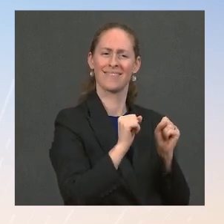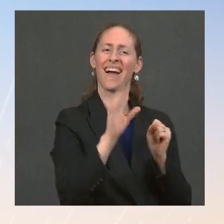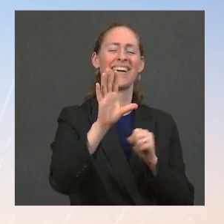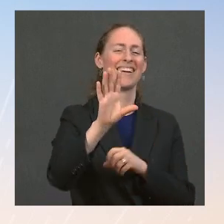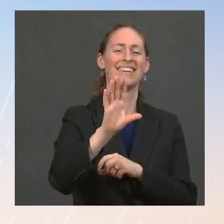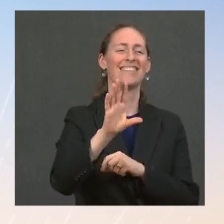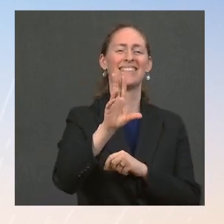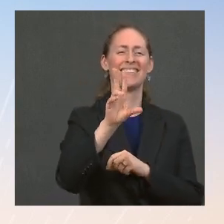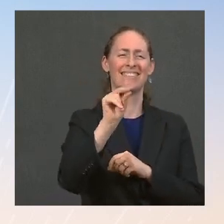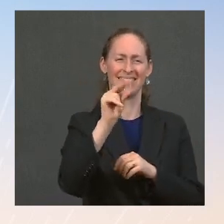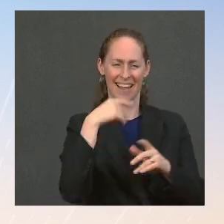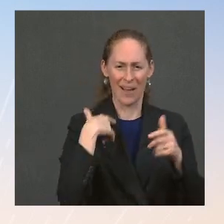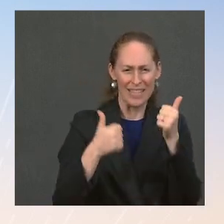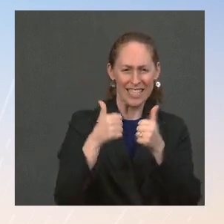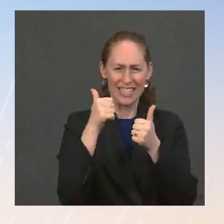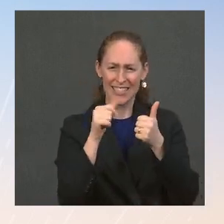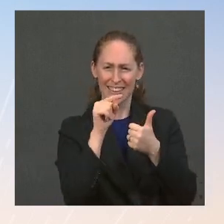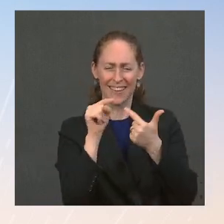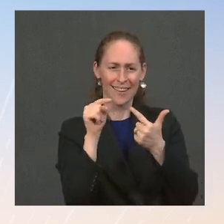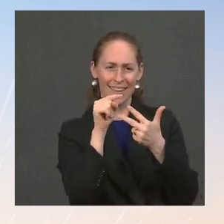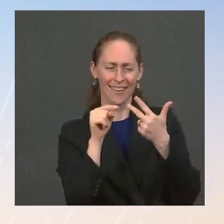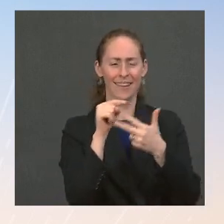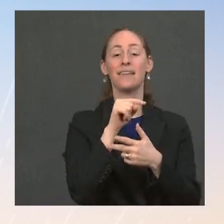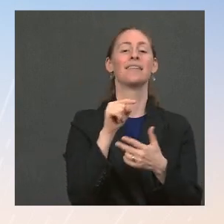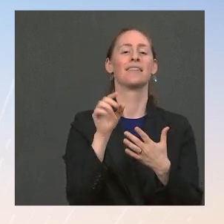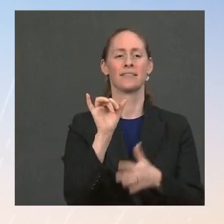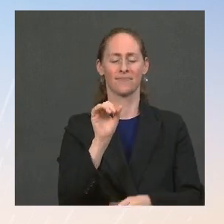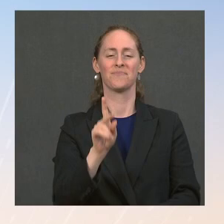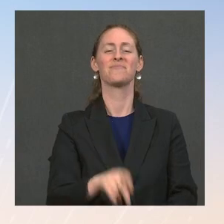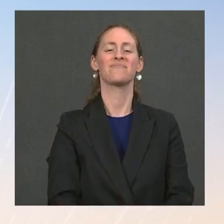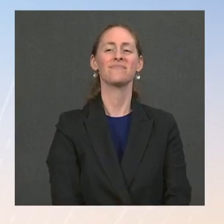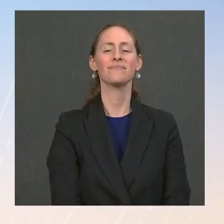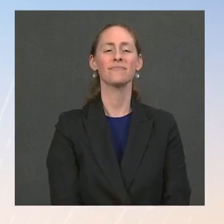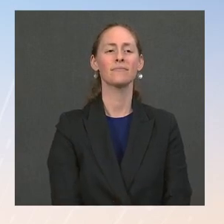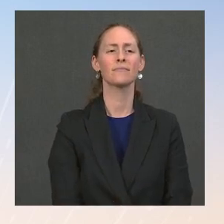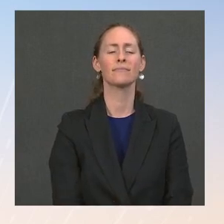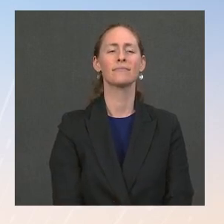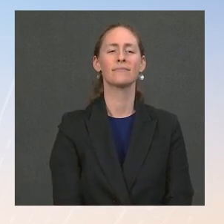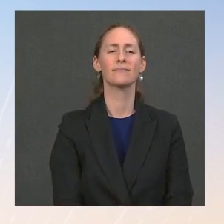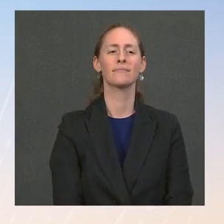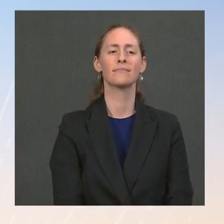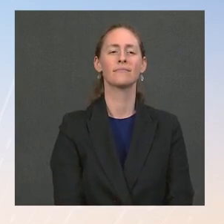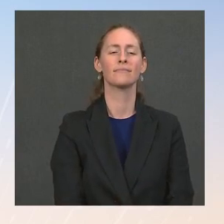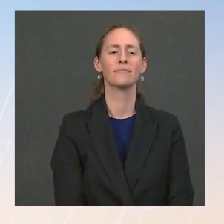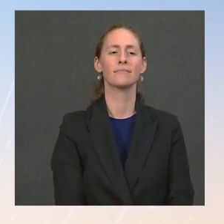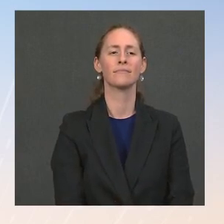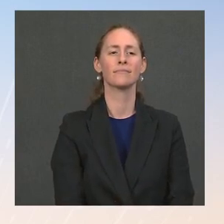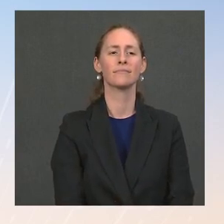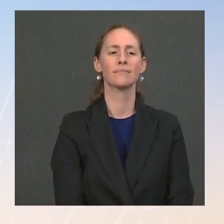which part of his agenda you were asking about. Nothing has changed on -- on the projections of economists, in terms of the American Rescue Plan